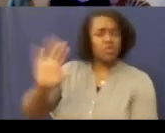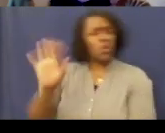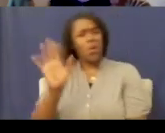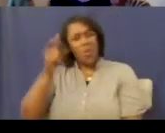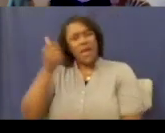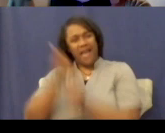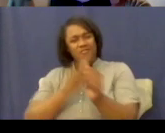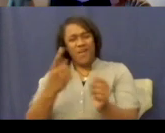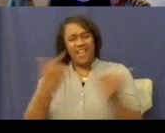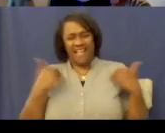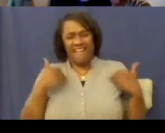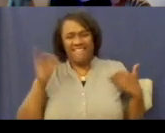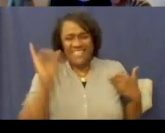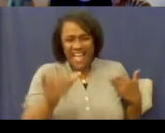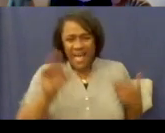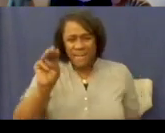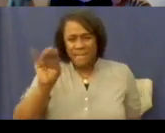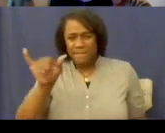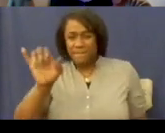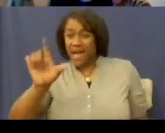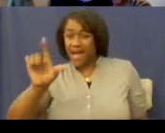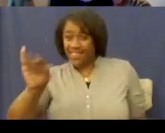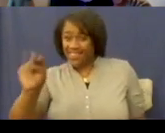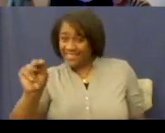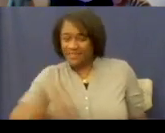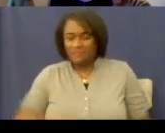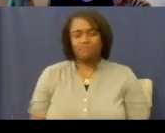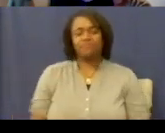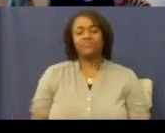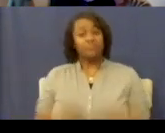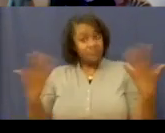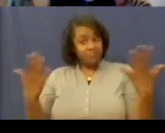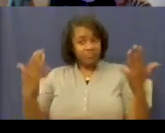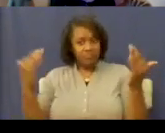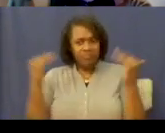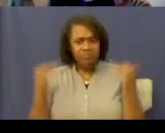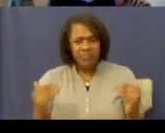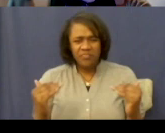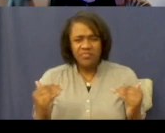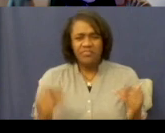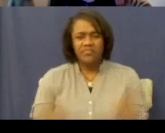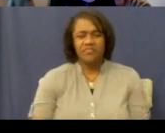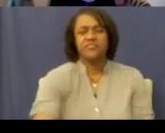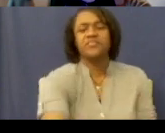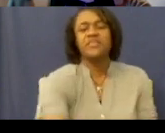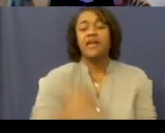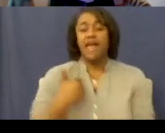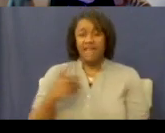And then there are little processes, little branches,